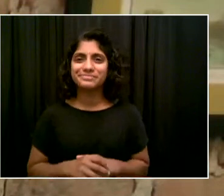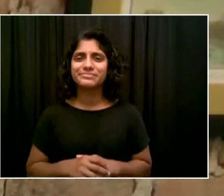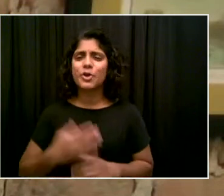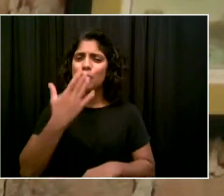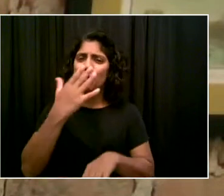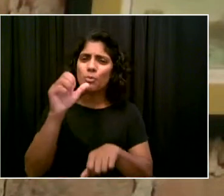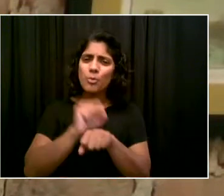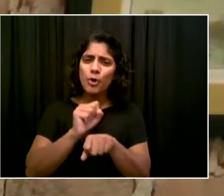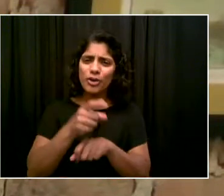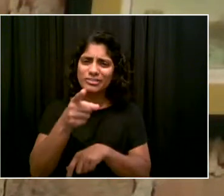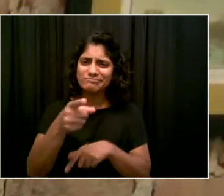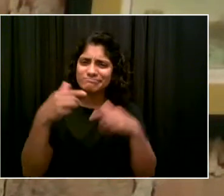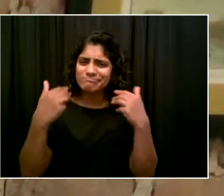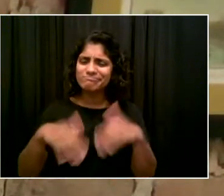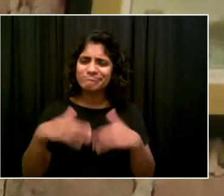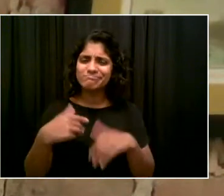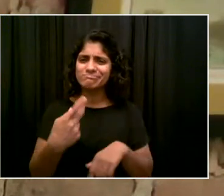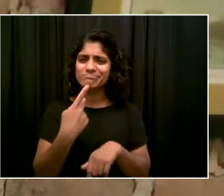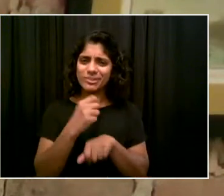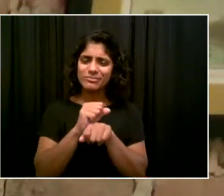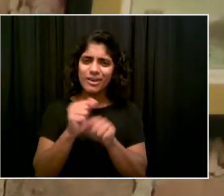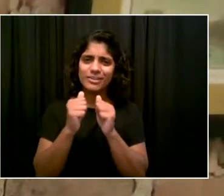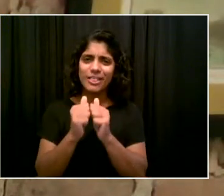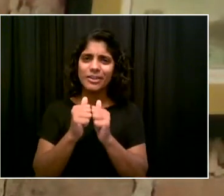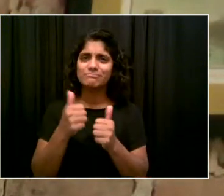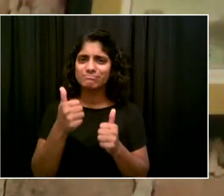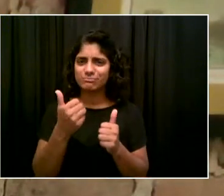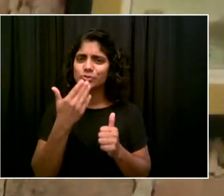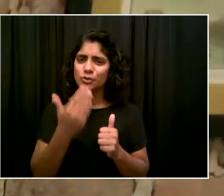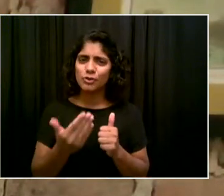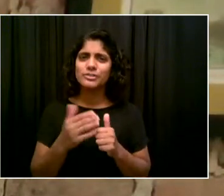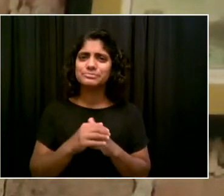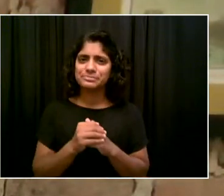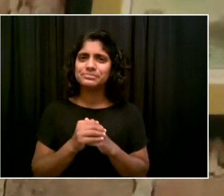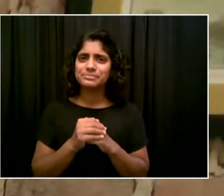THANK YOU FOR HAVING ME IT'S WONDERFUL TO BE HERE AND I